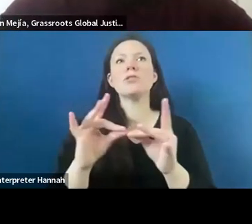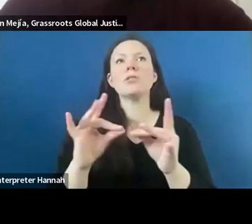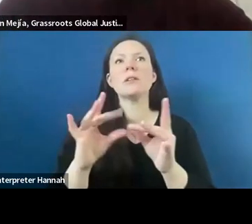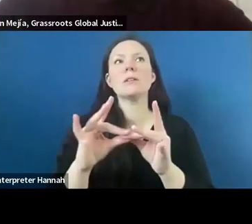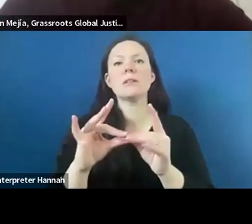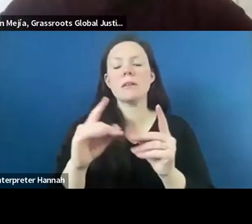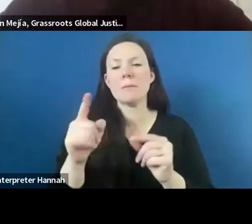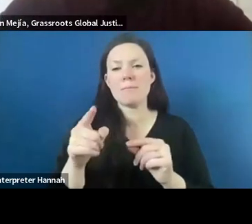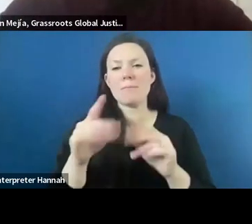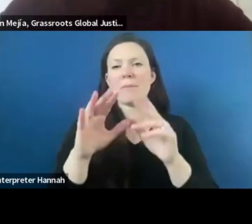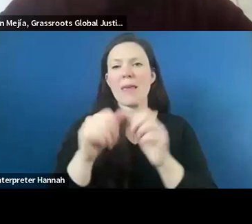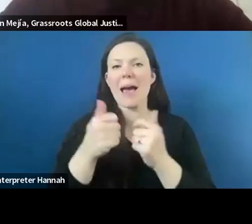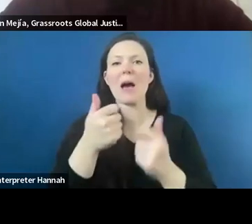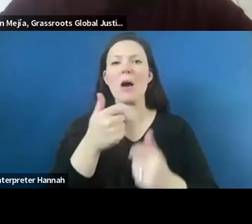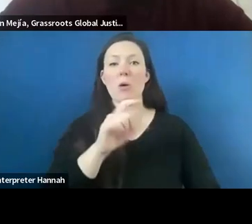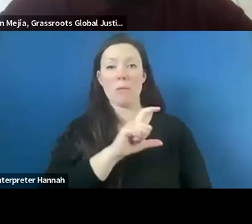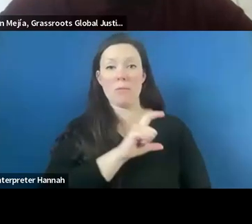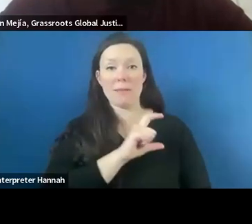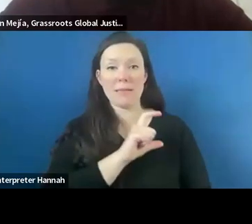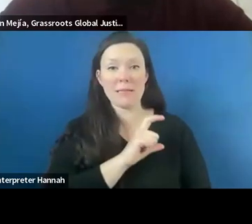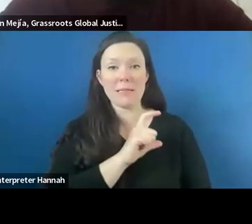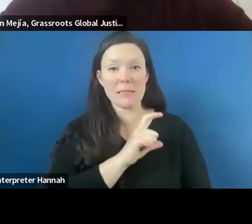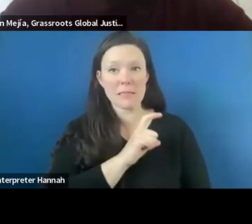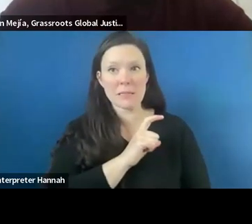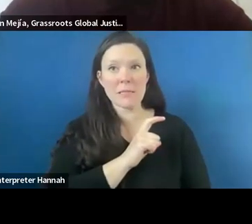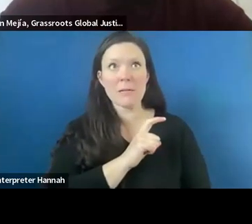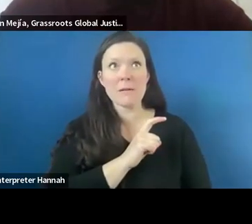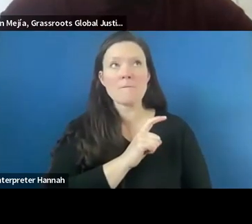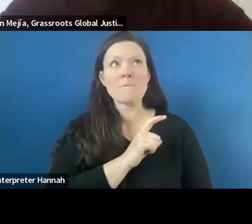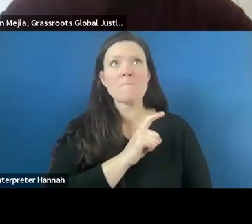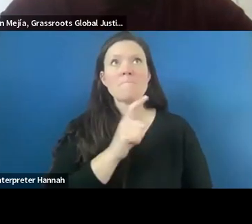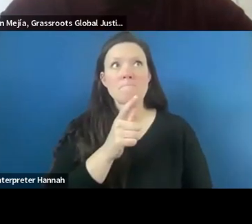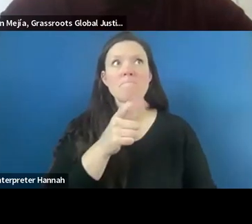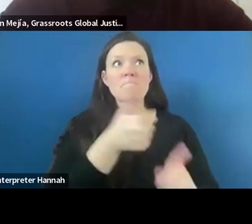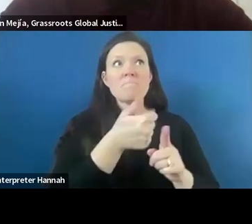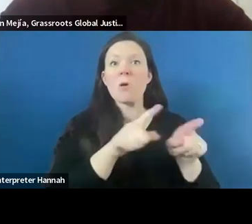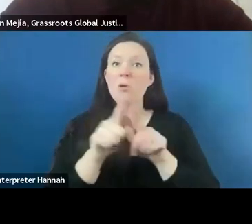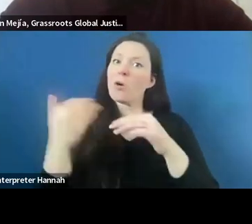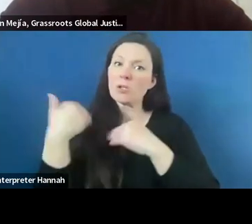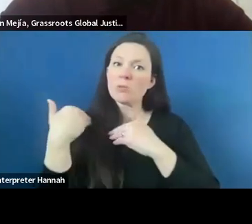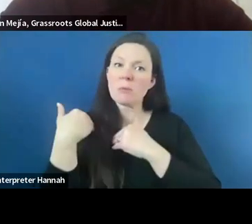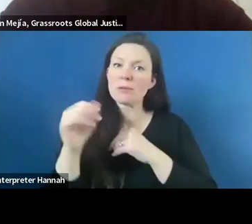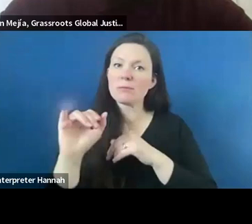the ways in which the police are, you know, similarly responsible and rooted in this, because also in South Africa